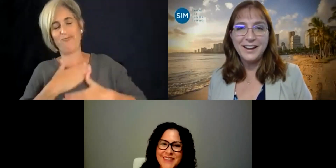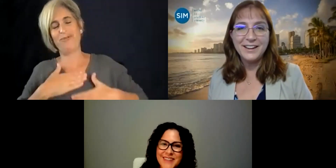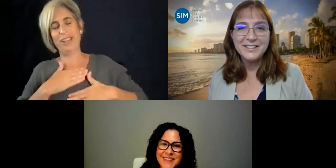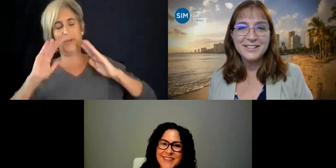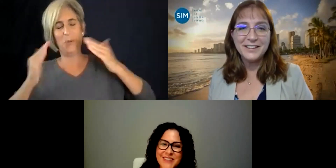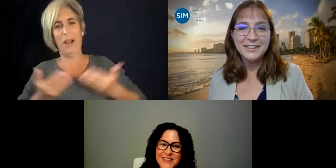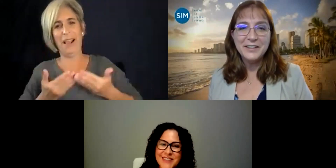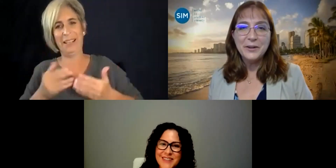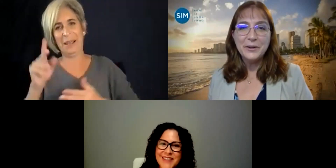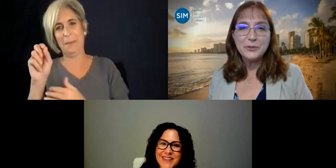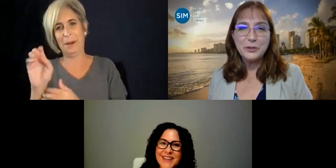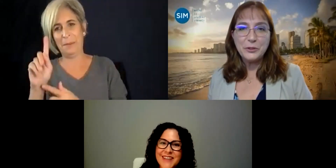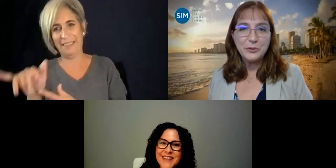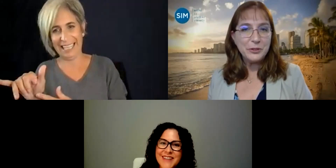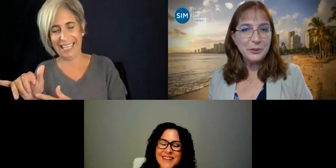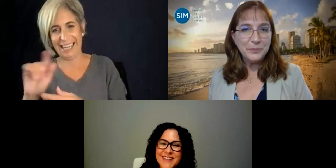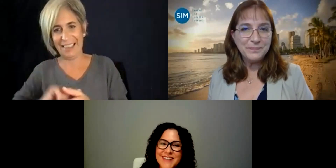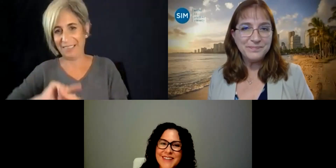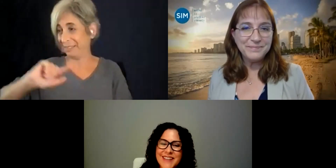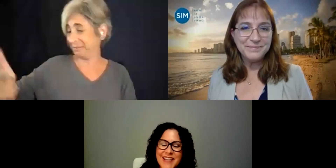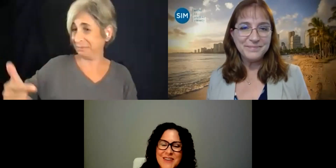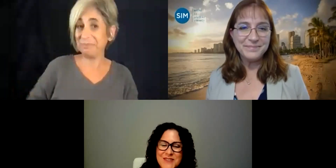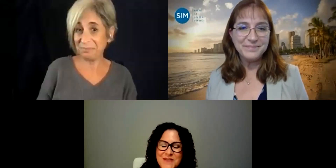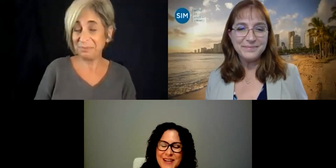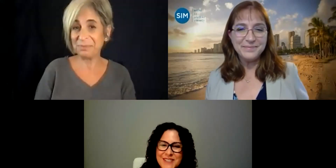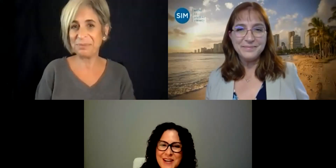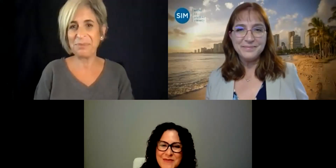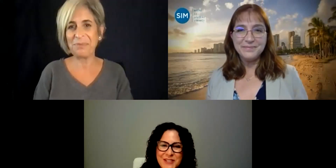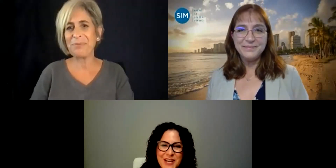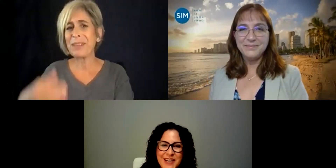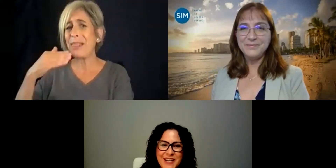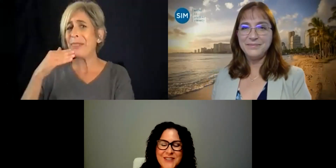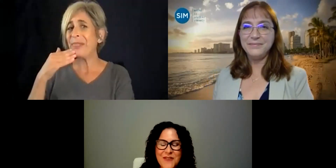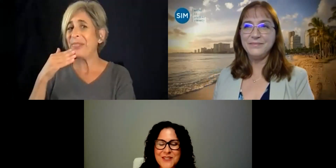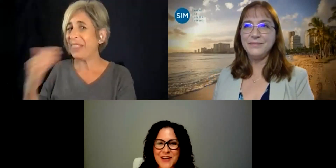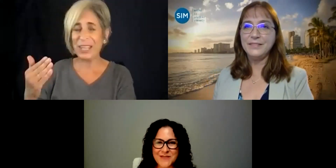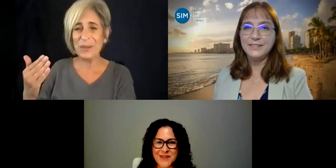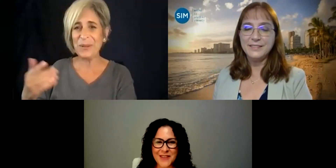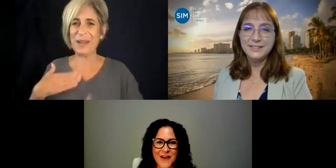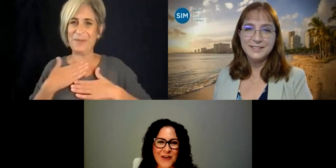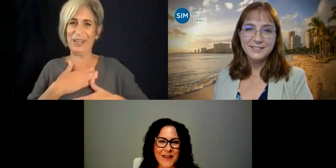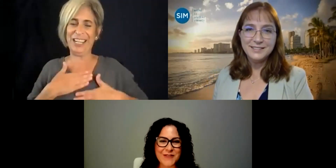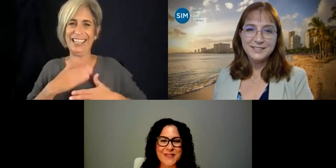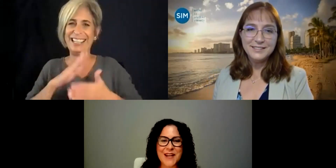and we'll turn it over to you. Thank you so much. I appreciate it. It's always great to meet other RLFers and